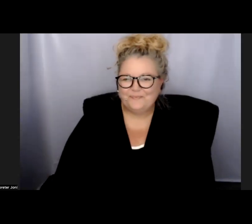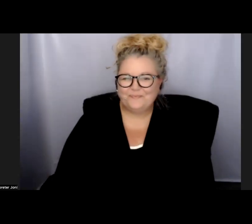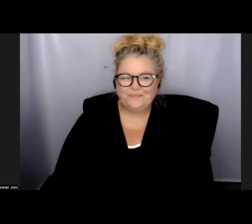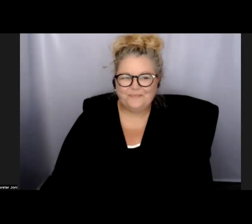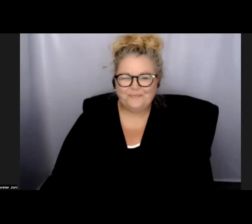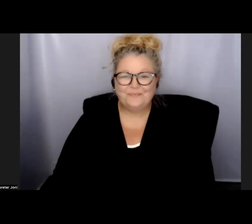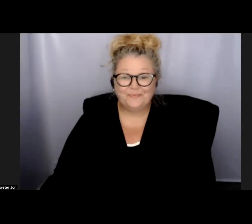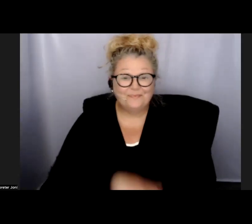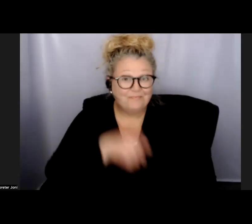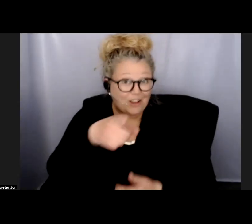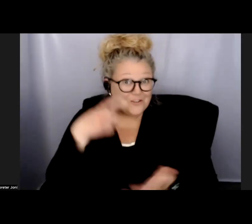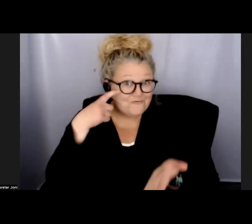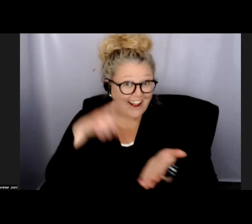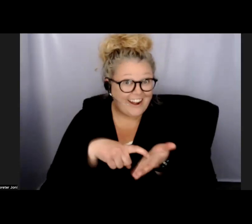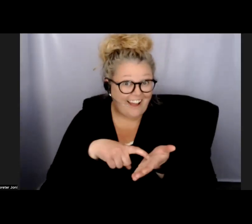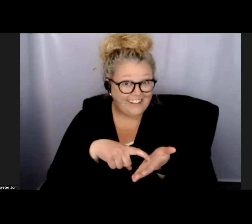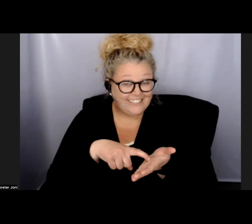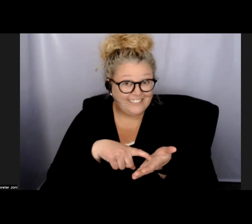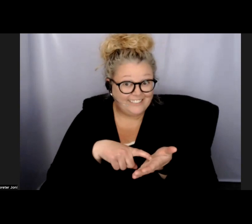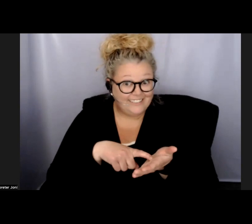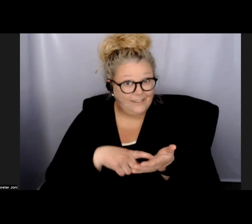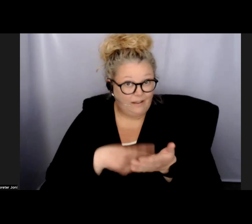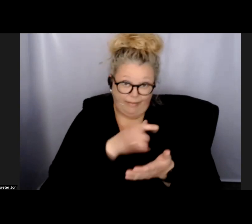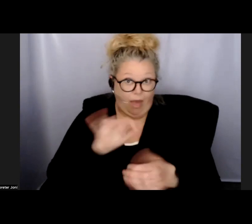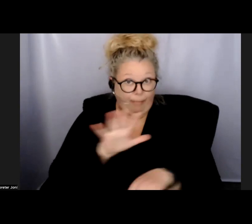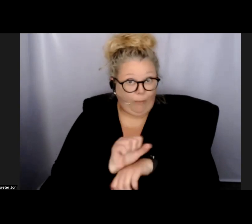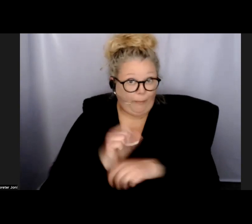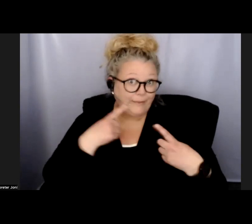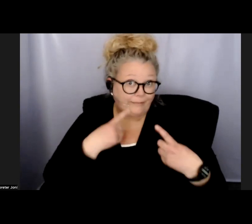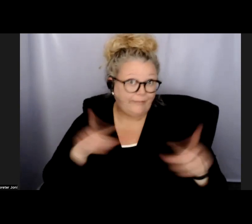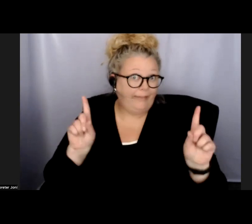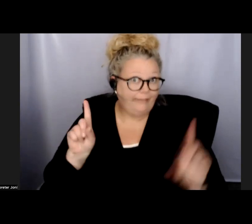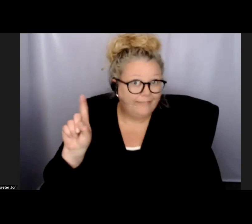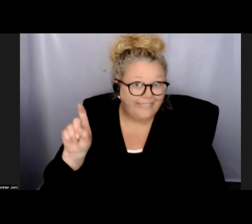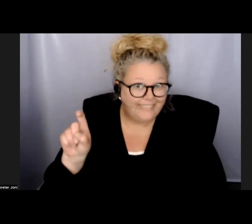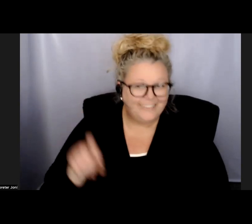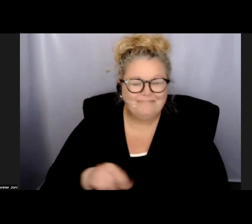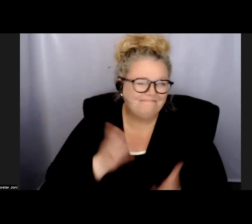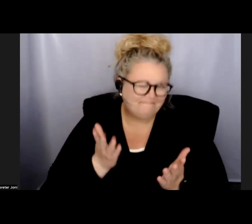you recognized how effective that appointment was. so we will now show you demonstration